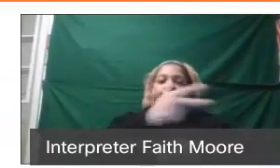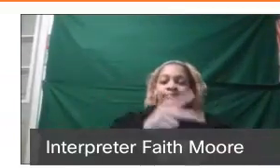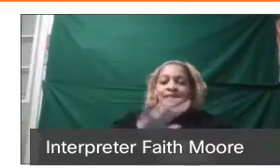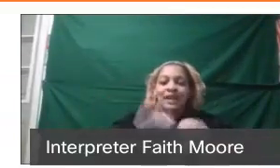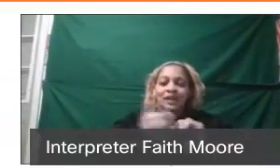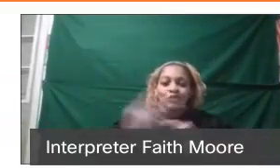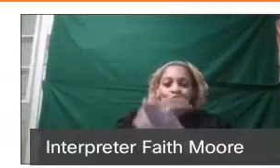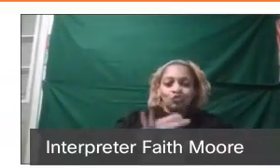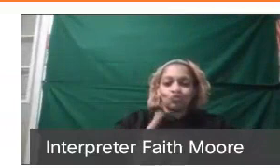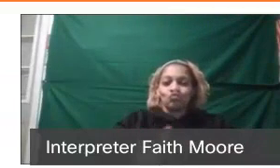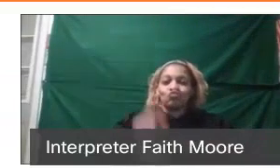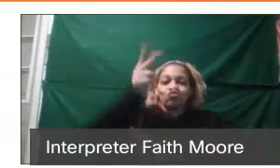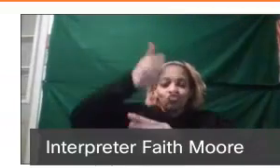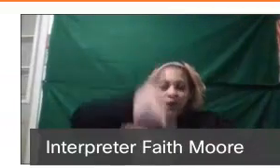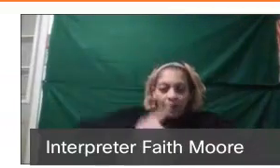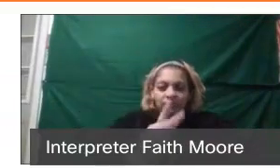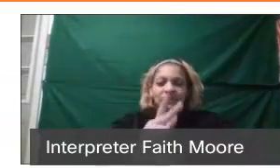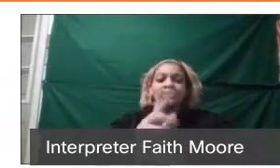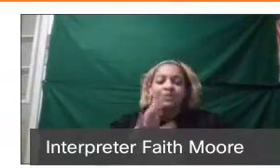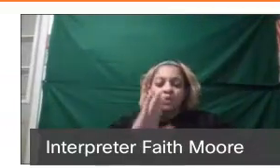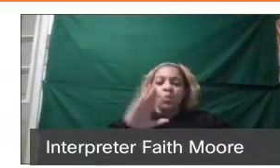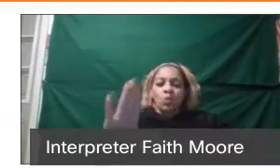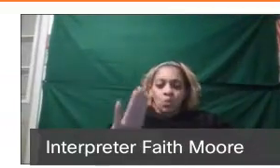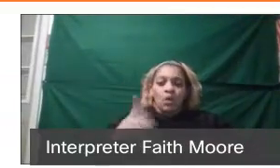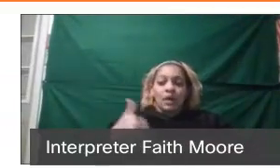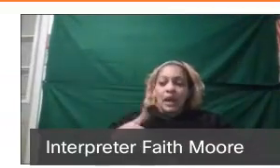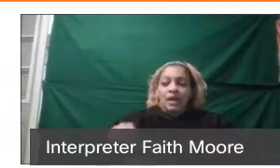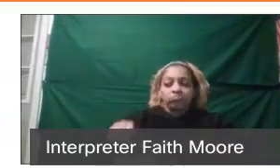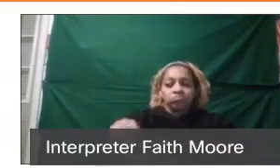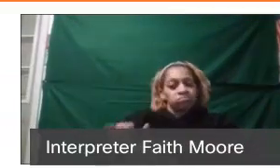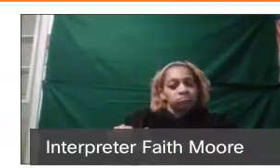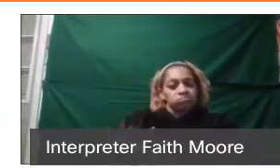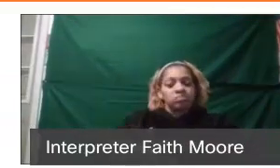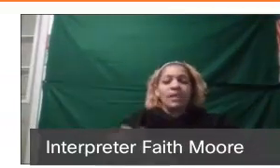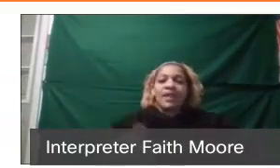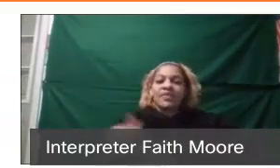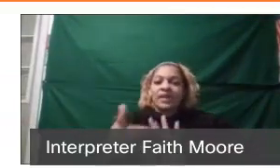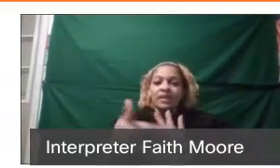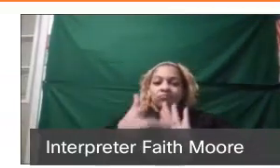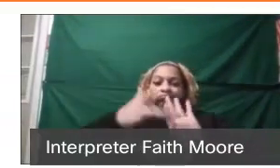So, we will look at that I'm taking some notes and then the reflective material on the utility poles.